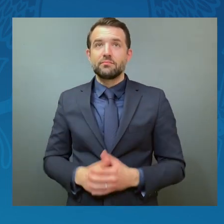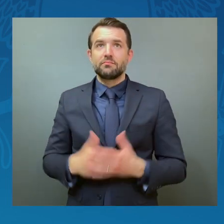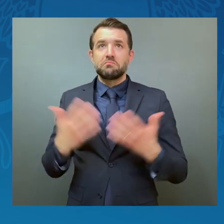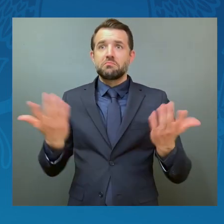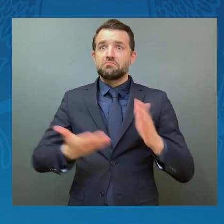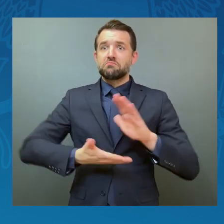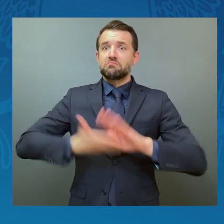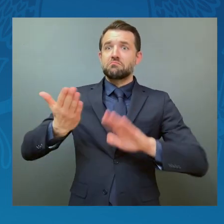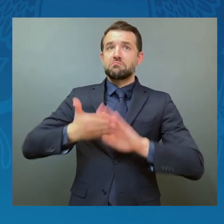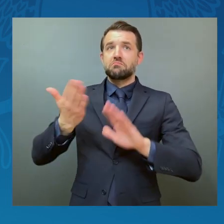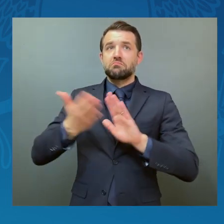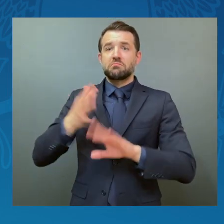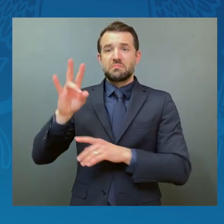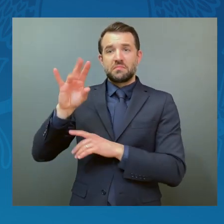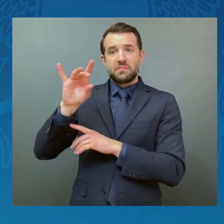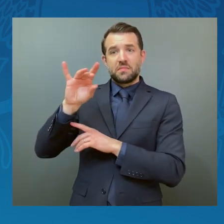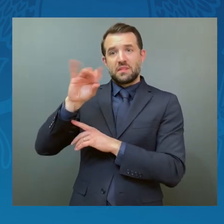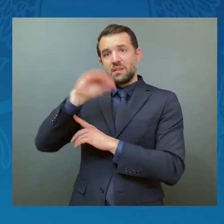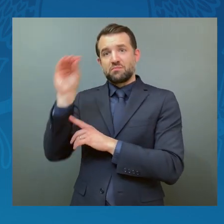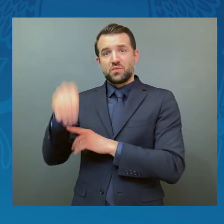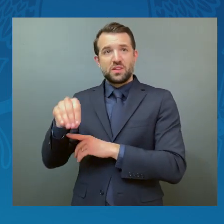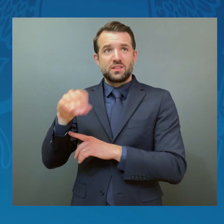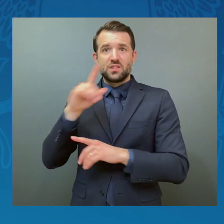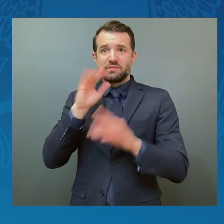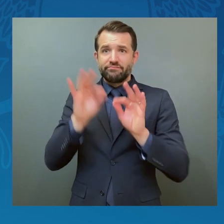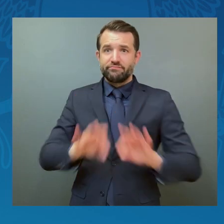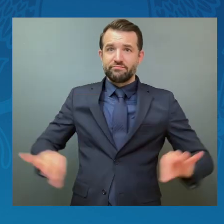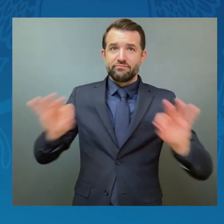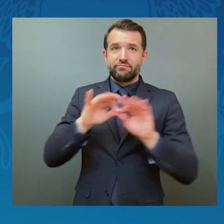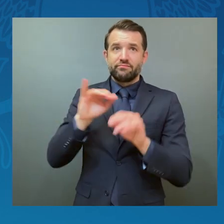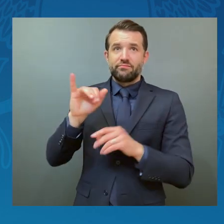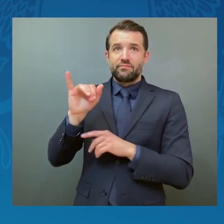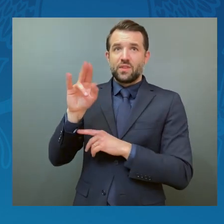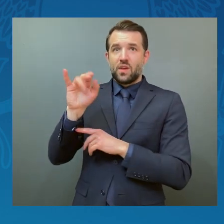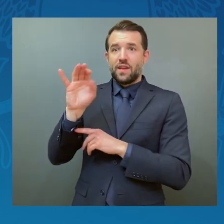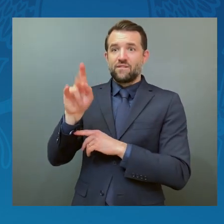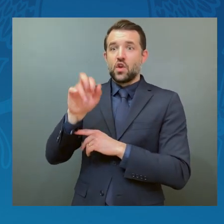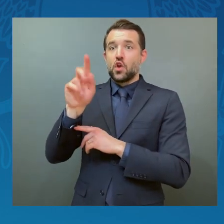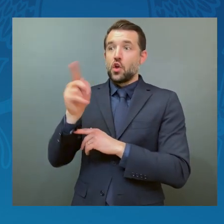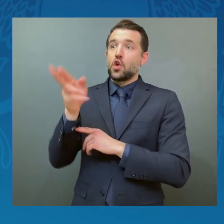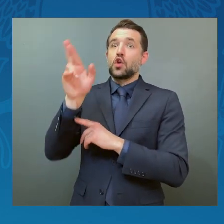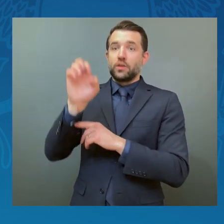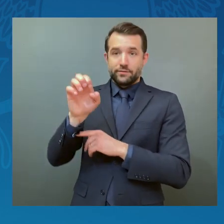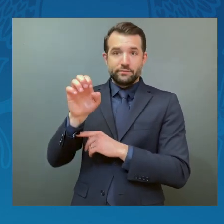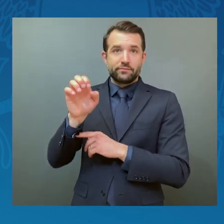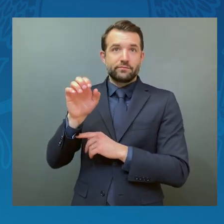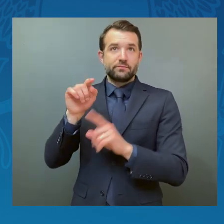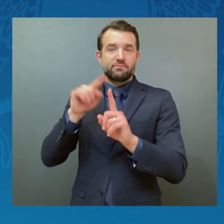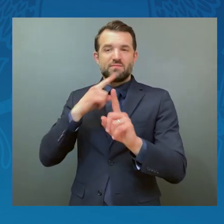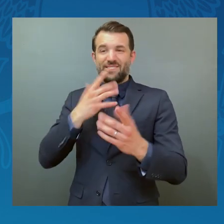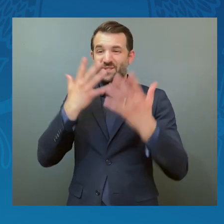critical infrastructure lifelines. Unfortunately, it is also where the country's majority